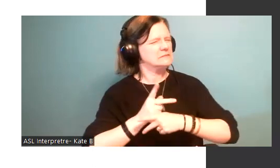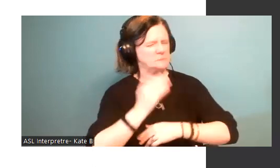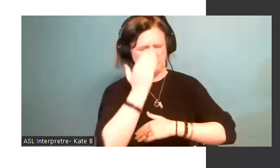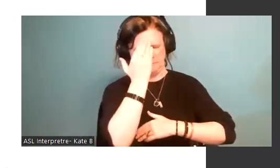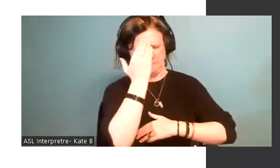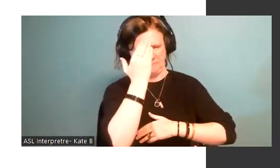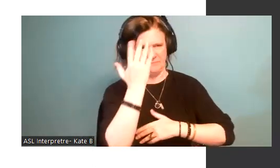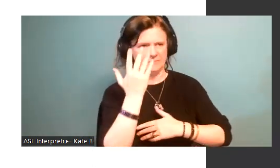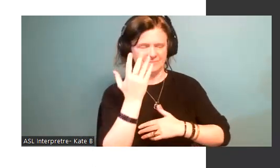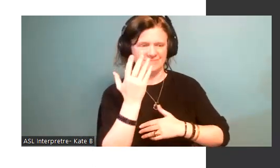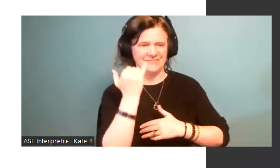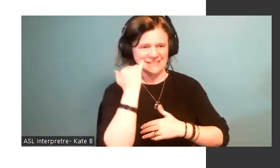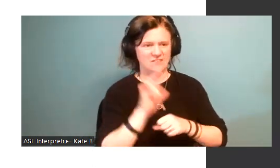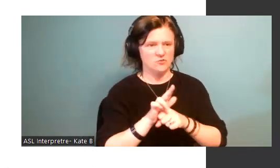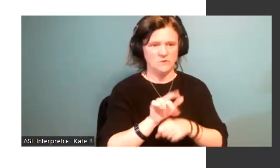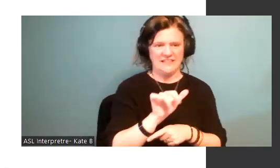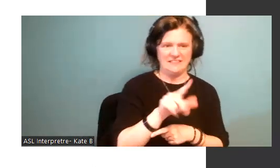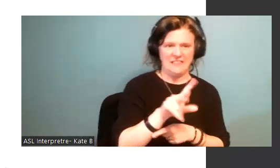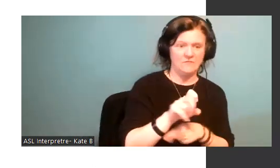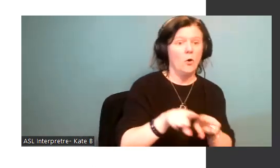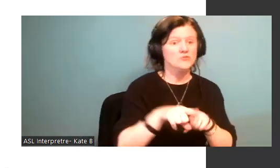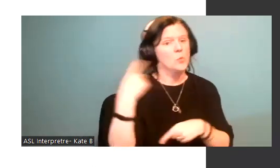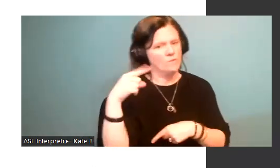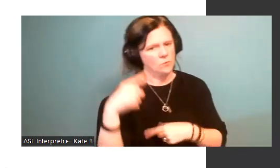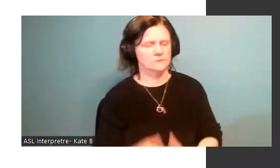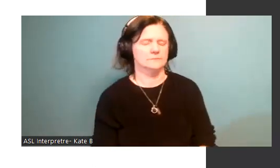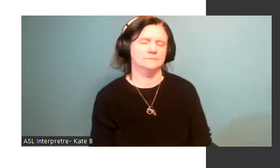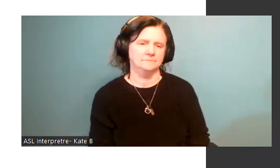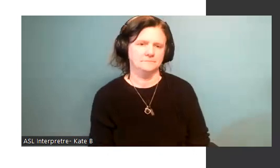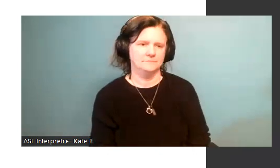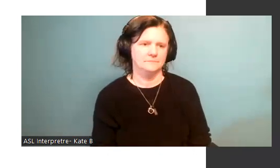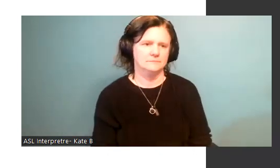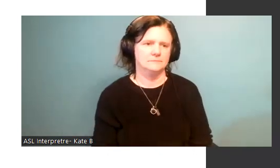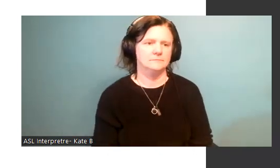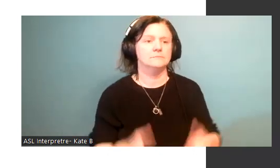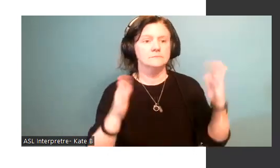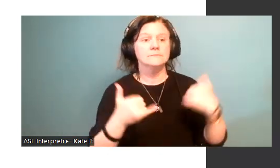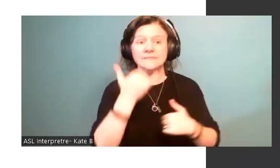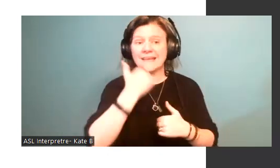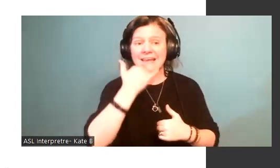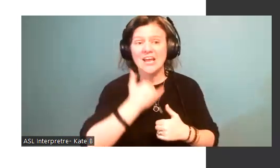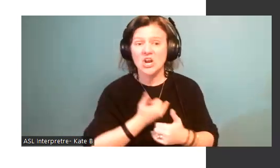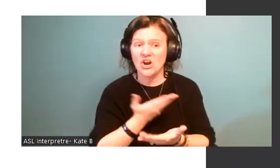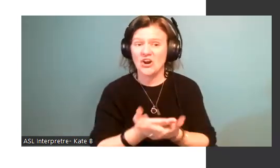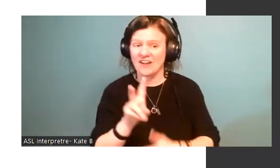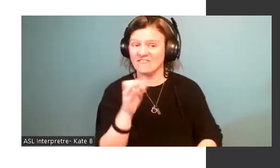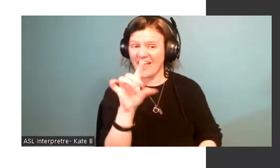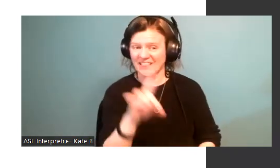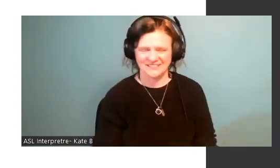may get differing opinions. Some people may find that annoying, some may like that, but be